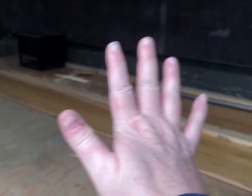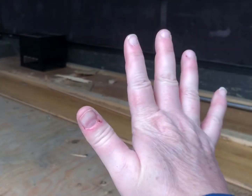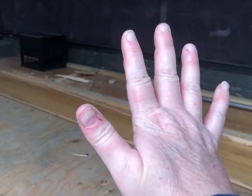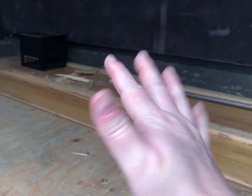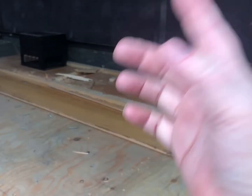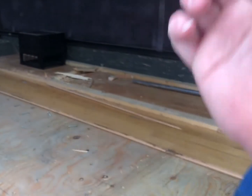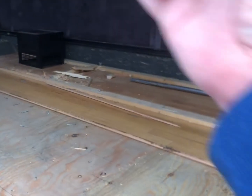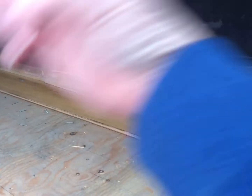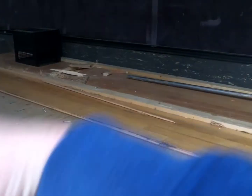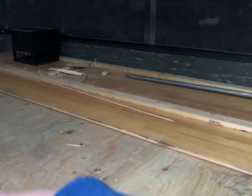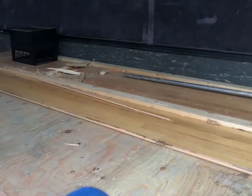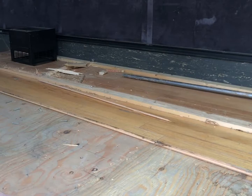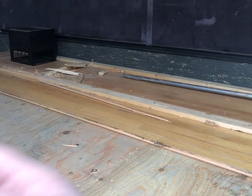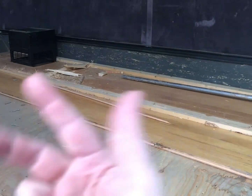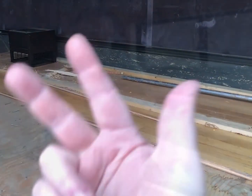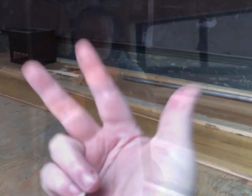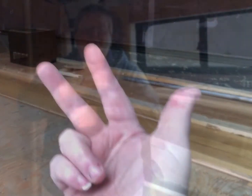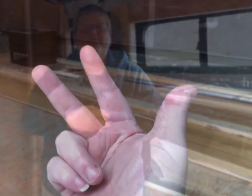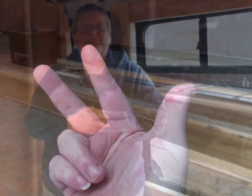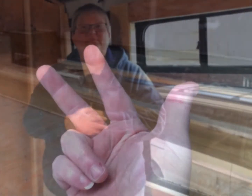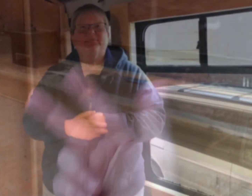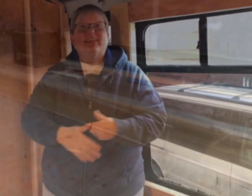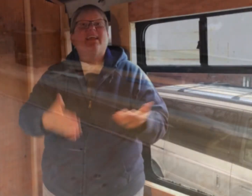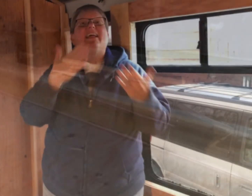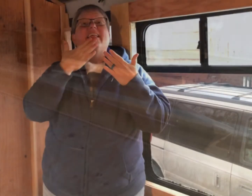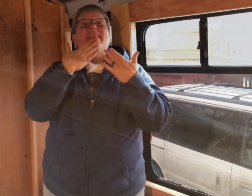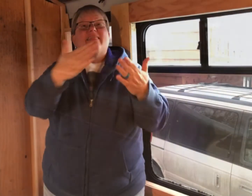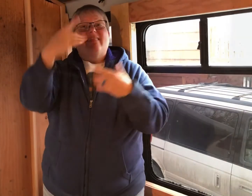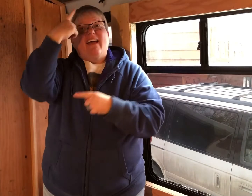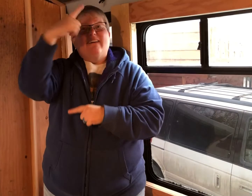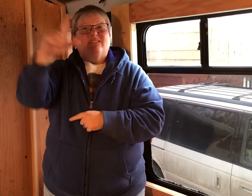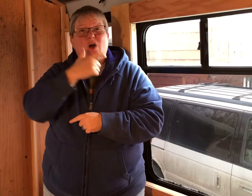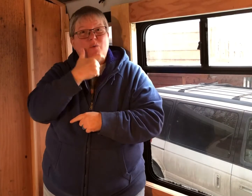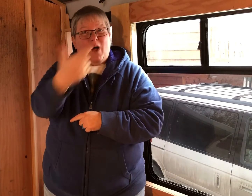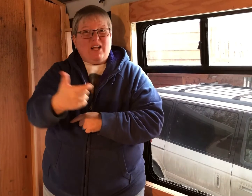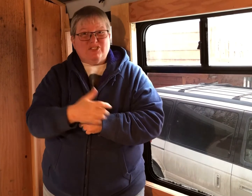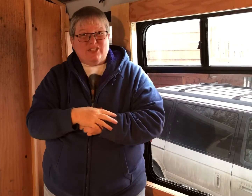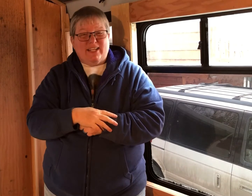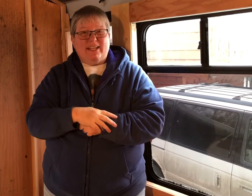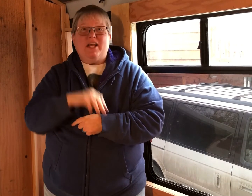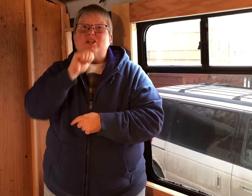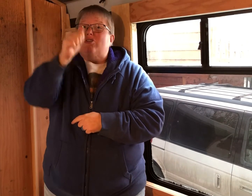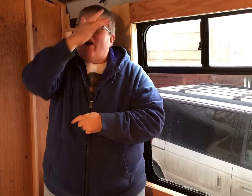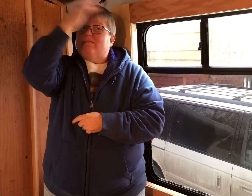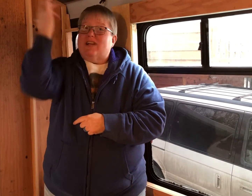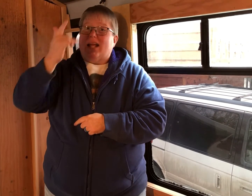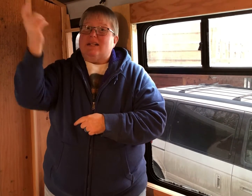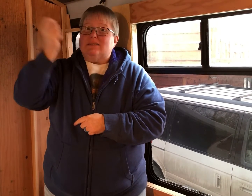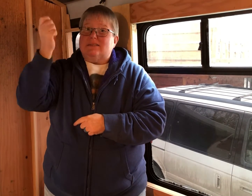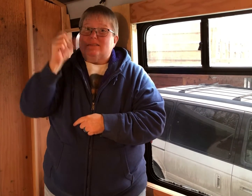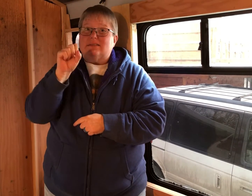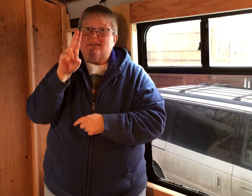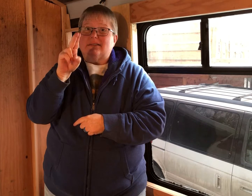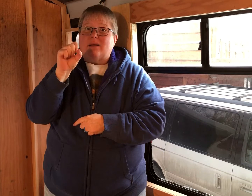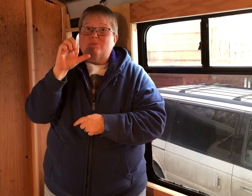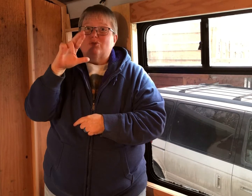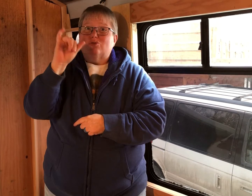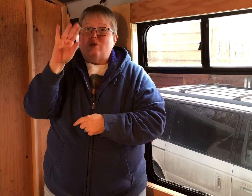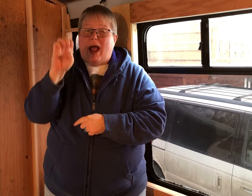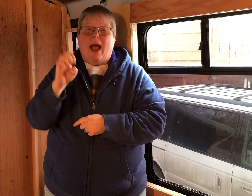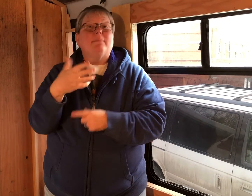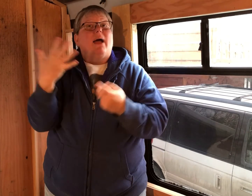Finished day three. Well, thank you for watching. And don't forget to click subscribe, and